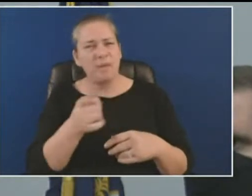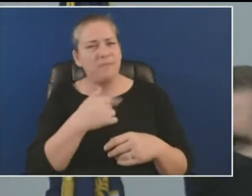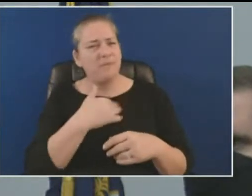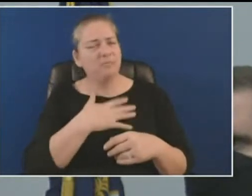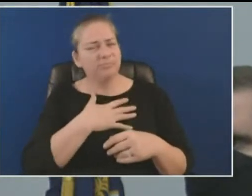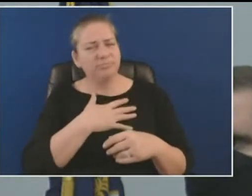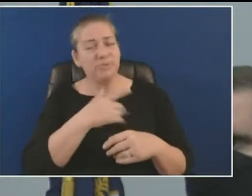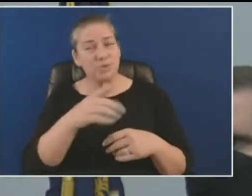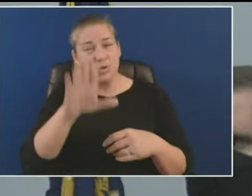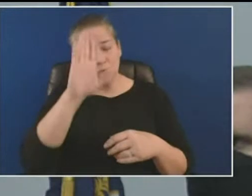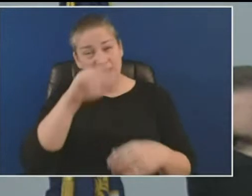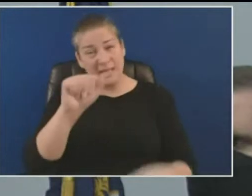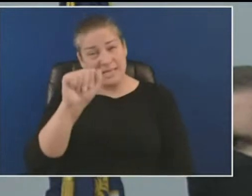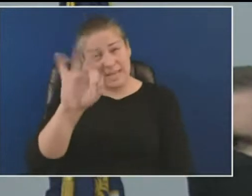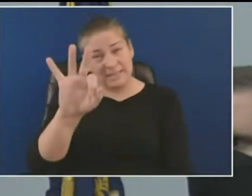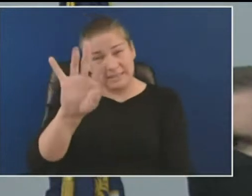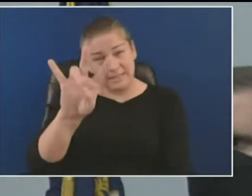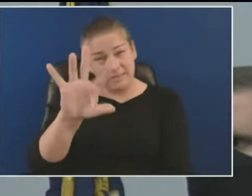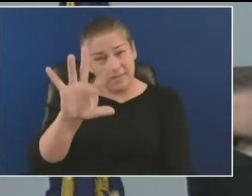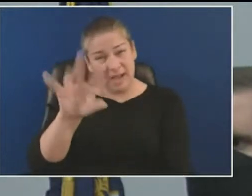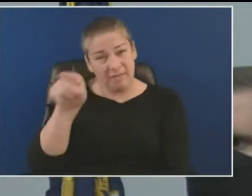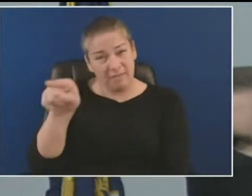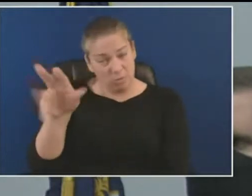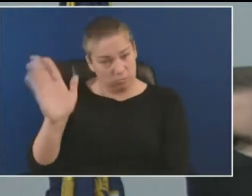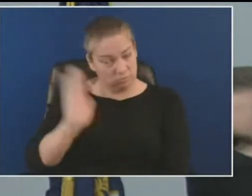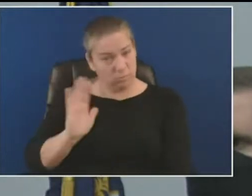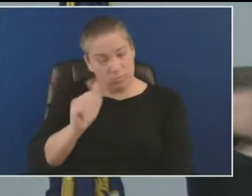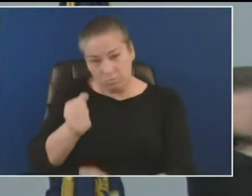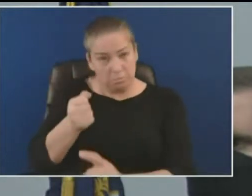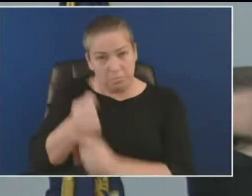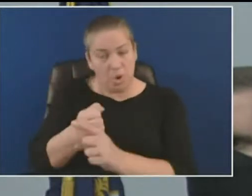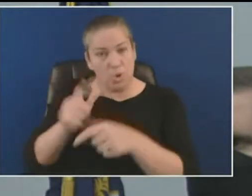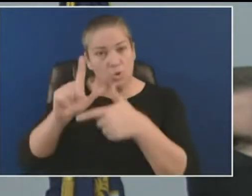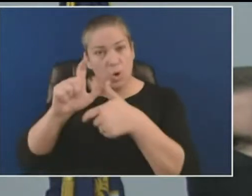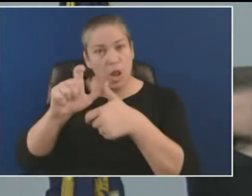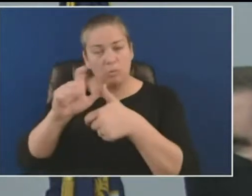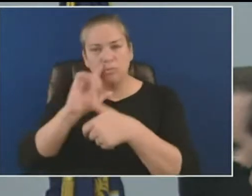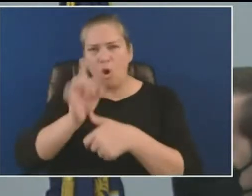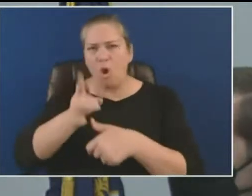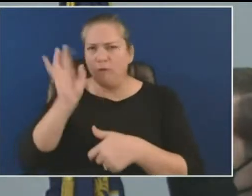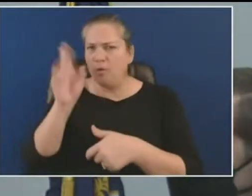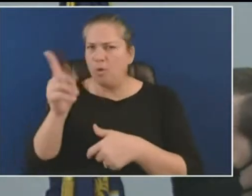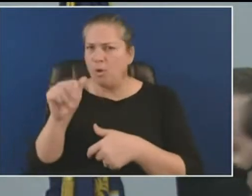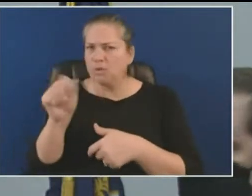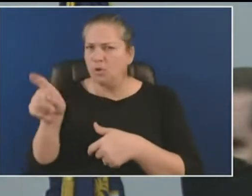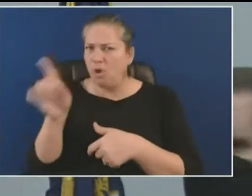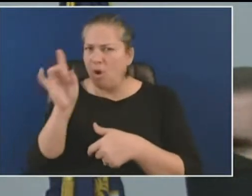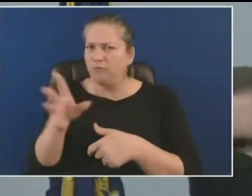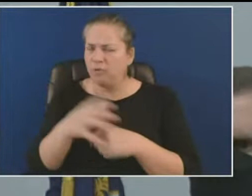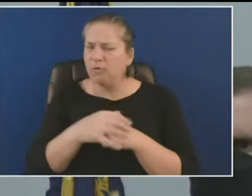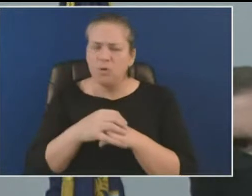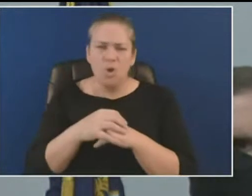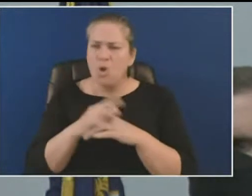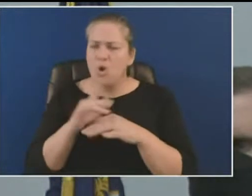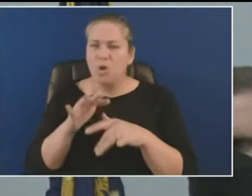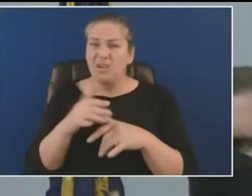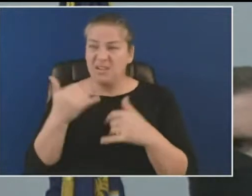the most deadly tornado outbreaks, and we're set to surpass that and in 1925,